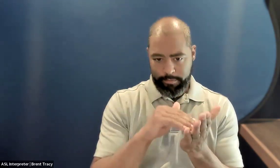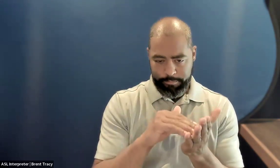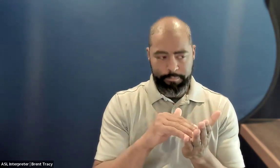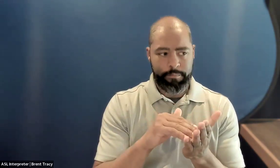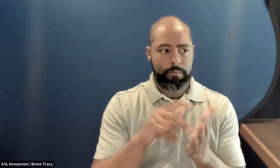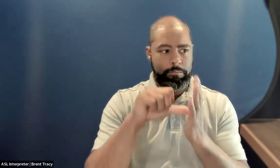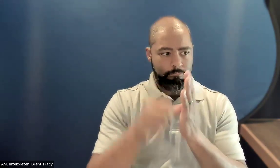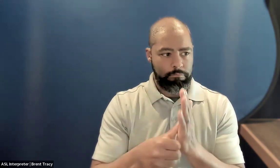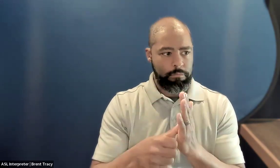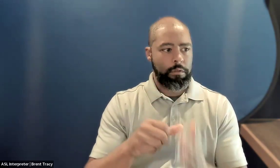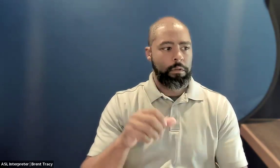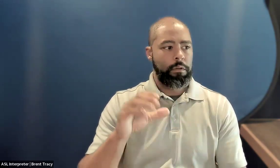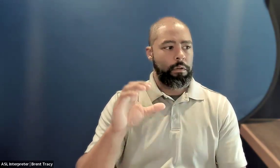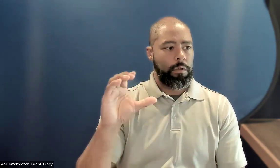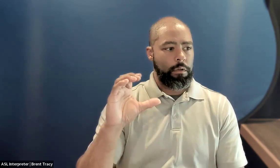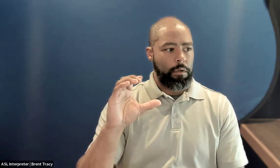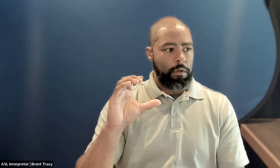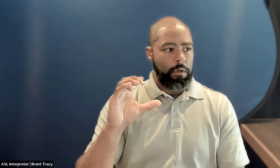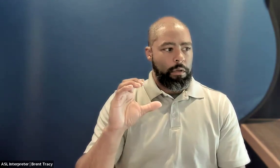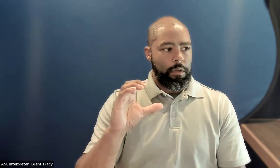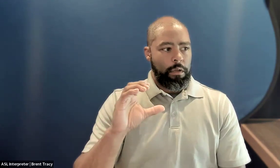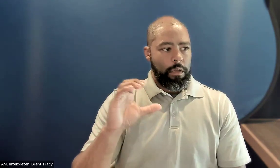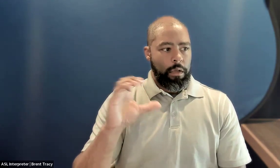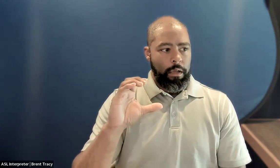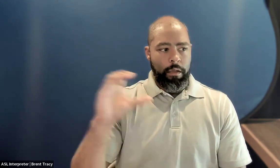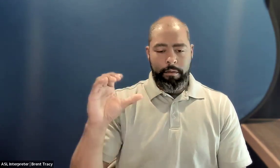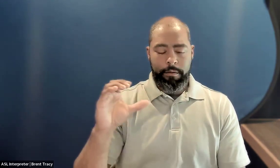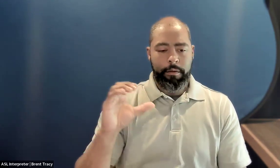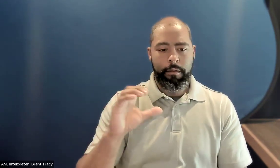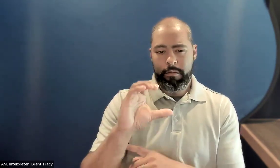Chief's report from 2023, which simply recommended that state